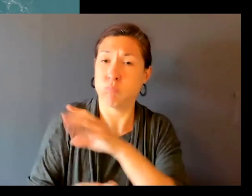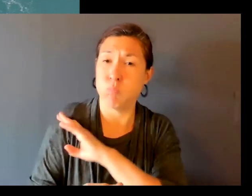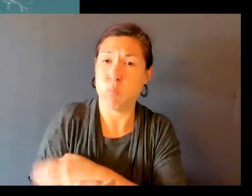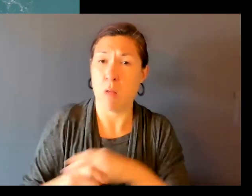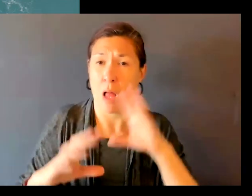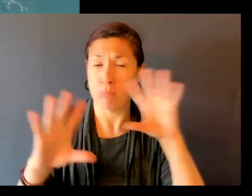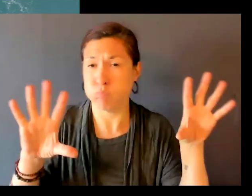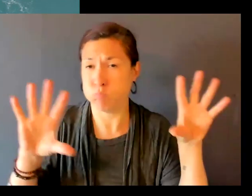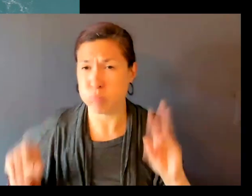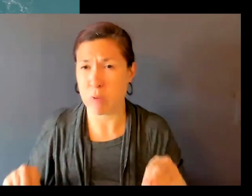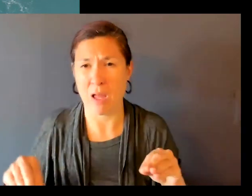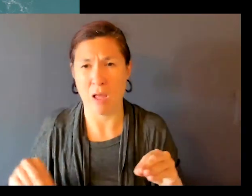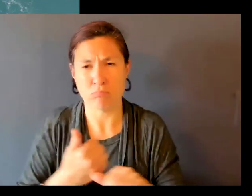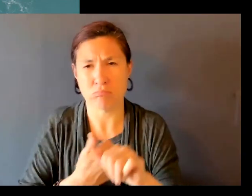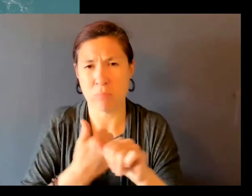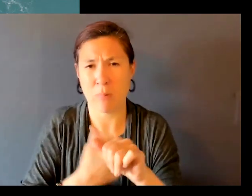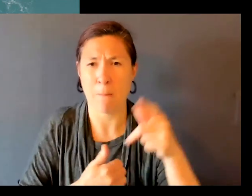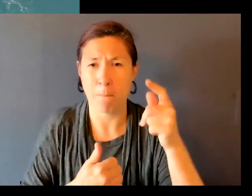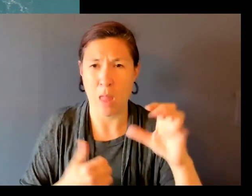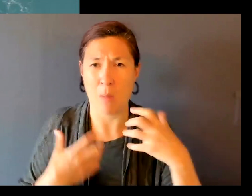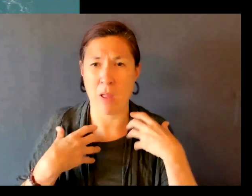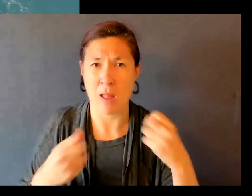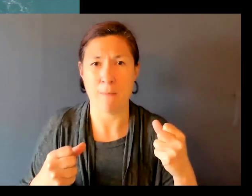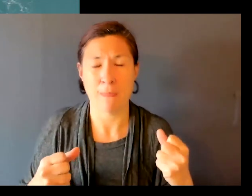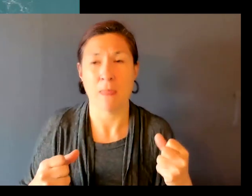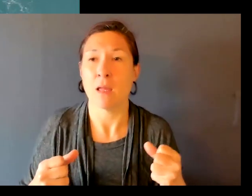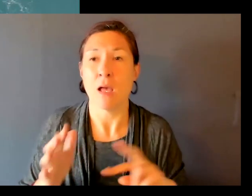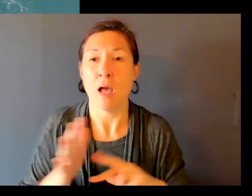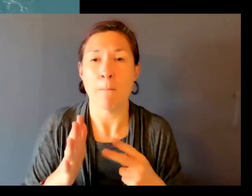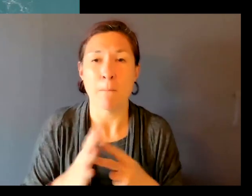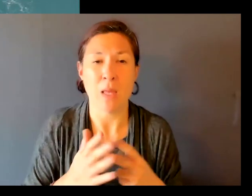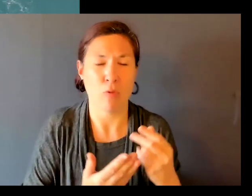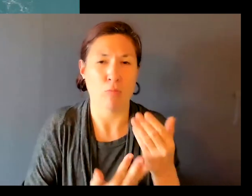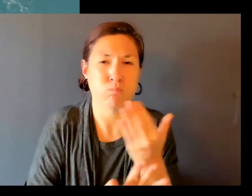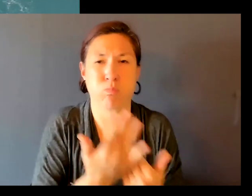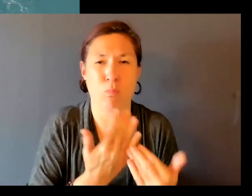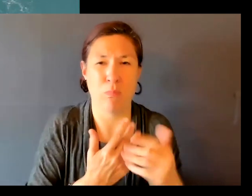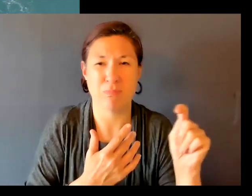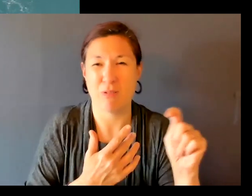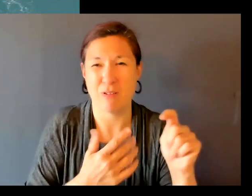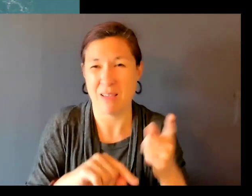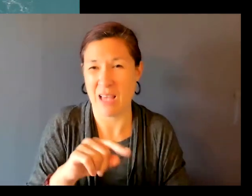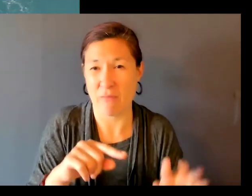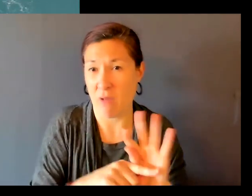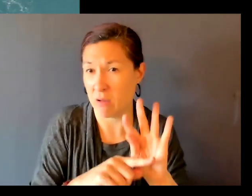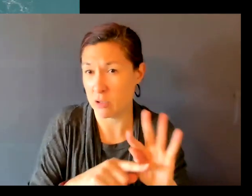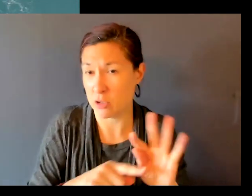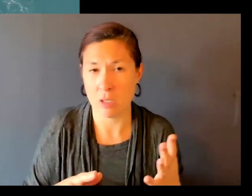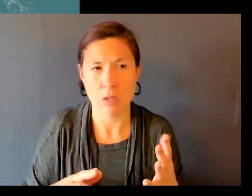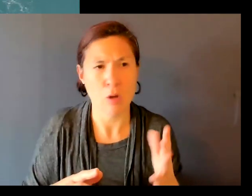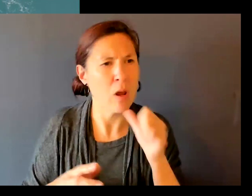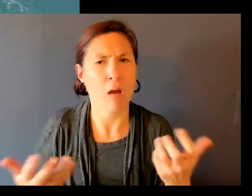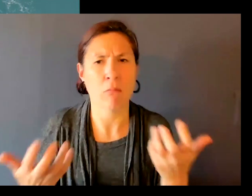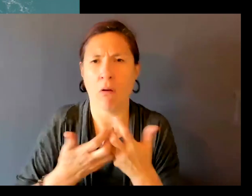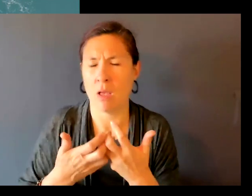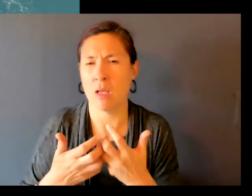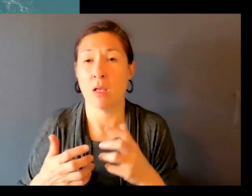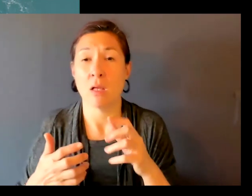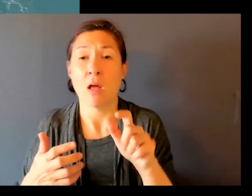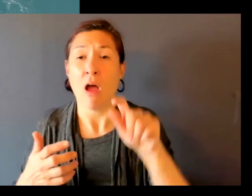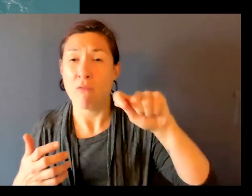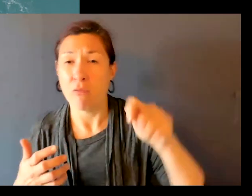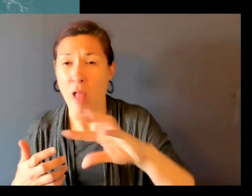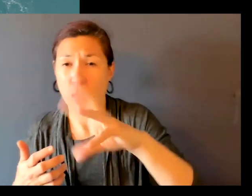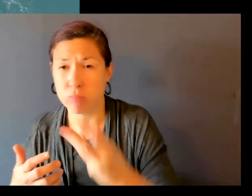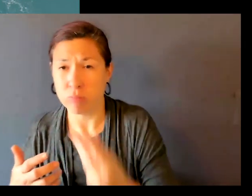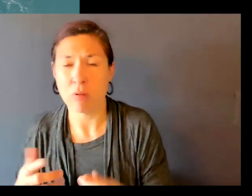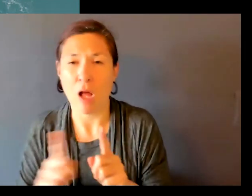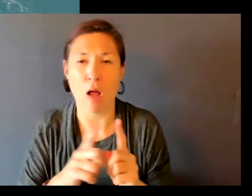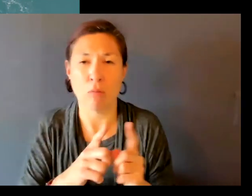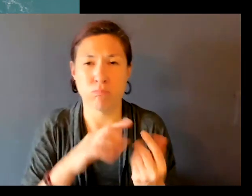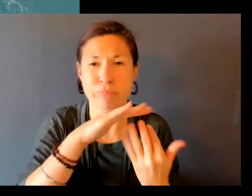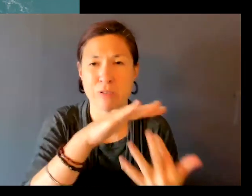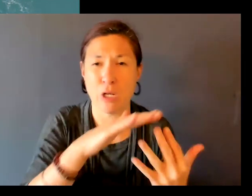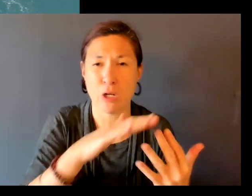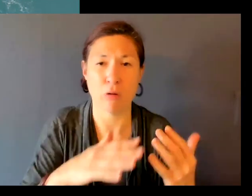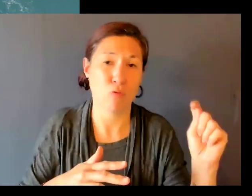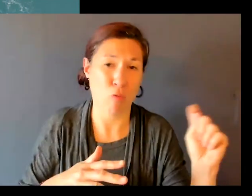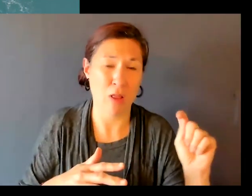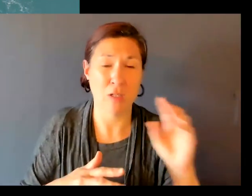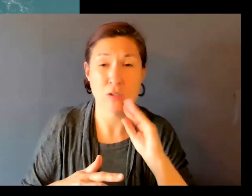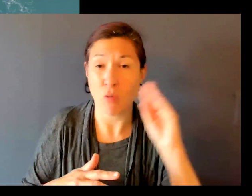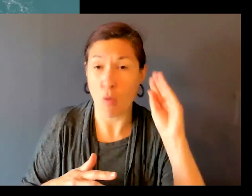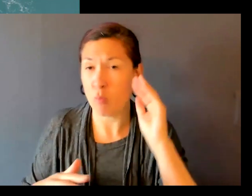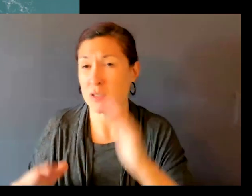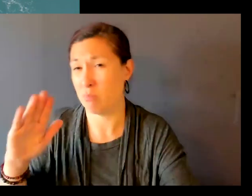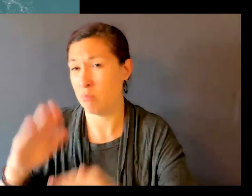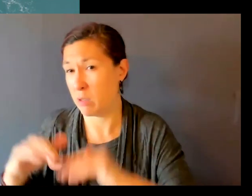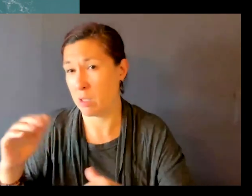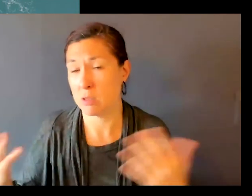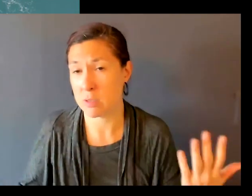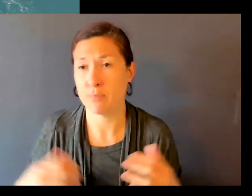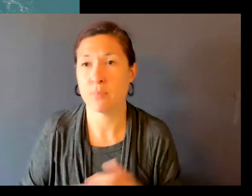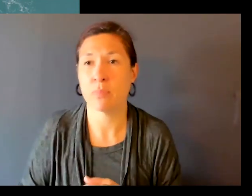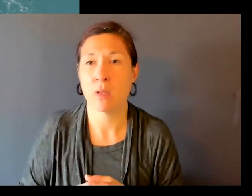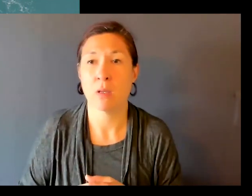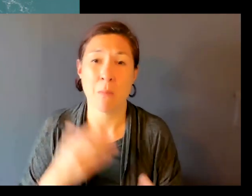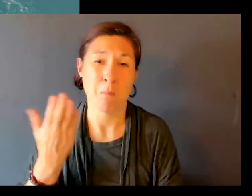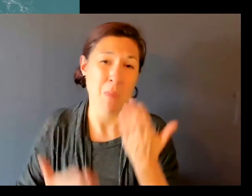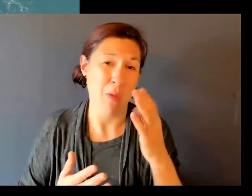But my big thing is trees. Uhm, I'm not, ah, I don't understand how developers are allowed to come in, repeatedly, uhm, my partner lives in Needham, and clear cut, ah, all these, uhm, sites for new homes, and we are losing so many trees and especially large trees. So, I was wondering if they could focus on trying to save some of these trees, uhm, by having tree ordinances, and also saving the mother trees. That is really important.